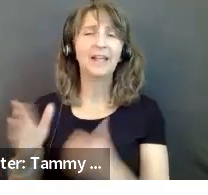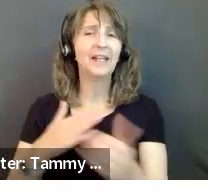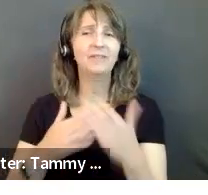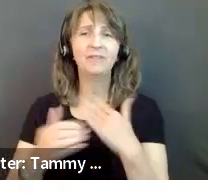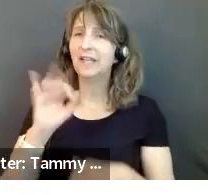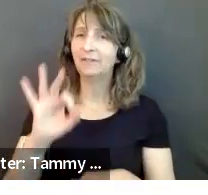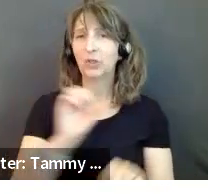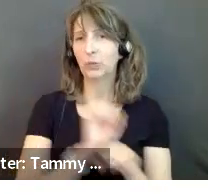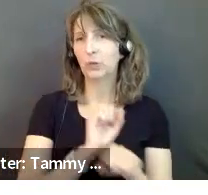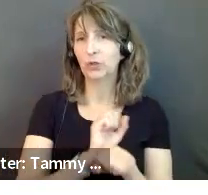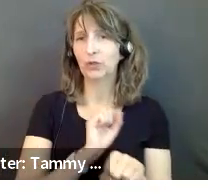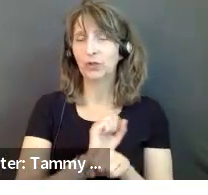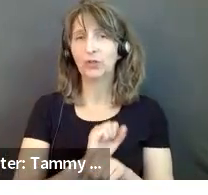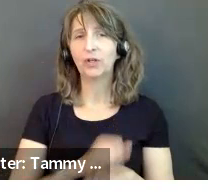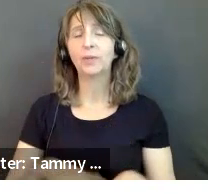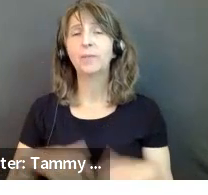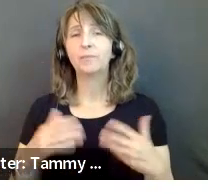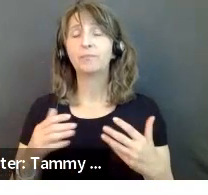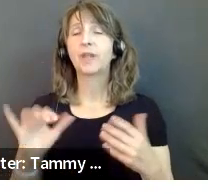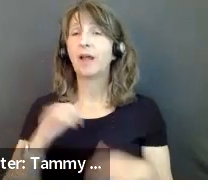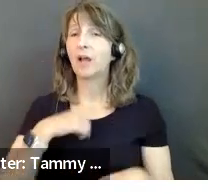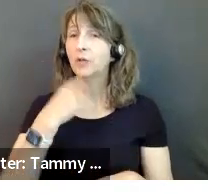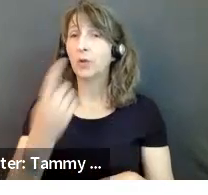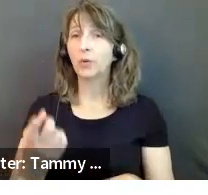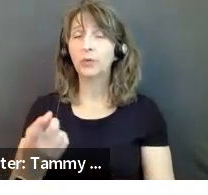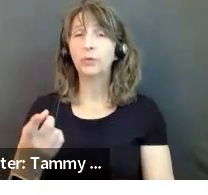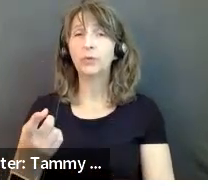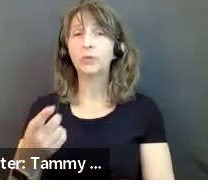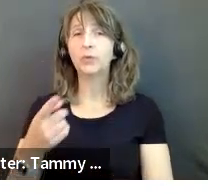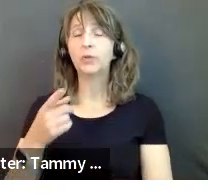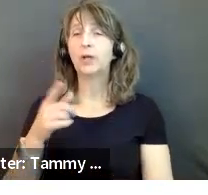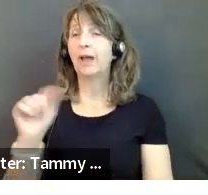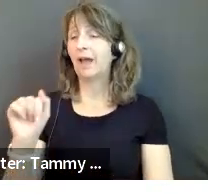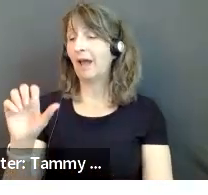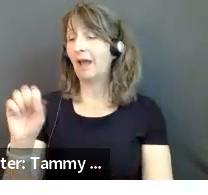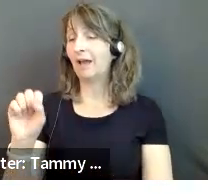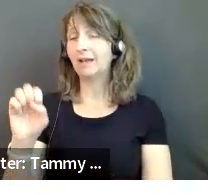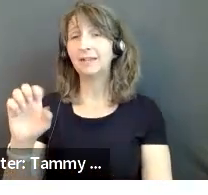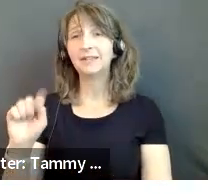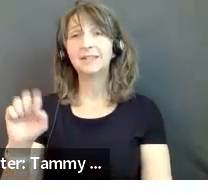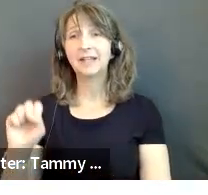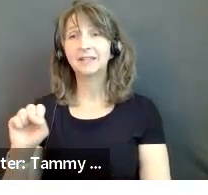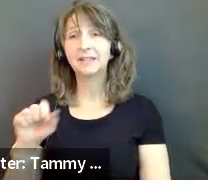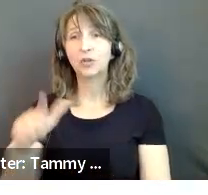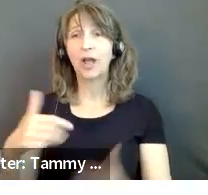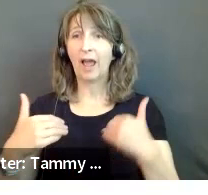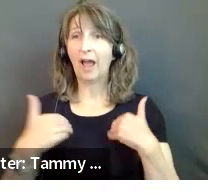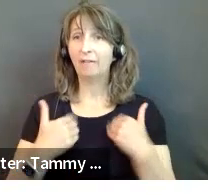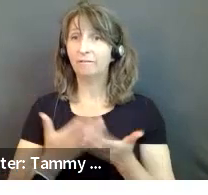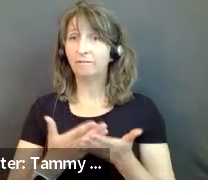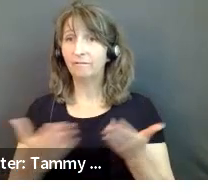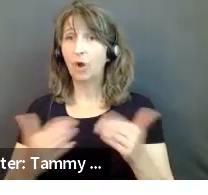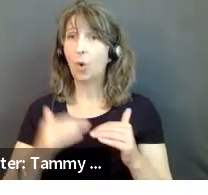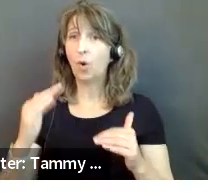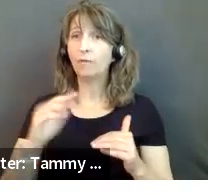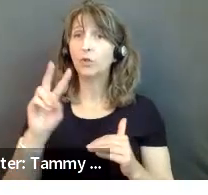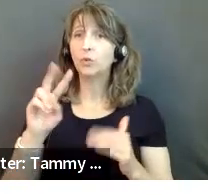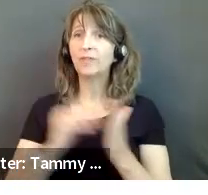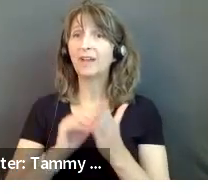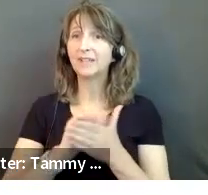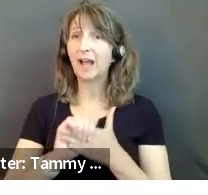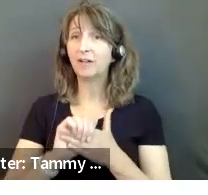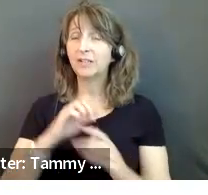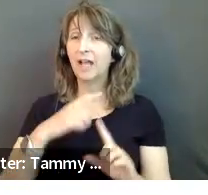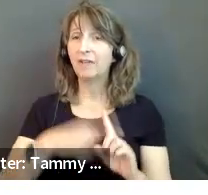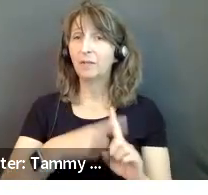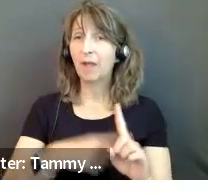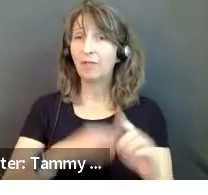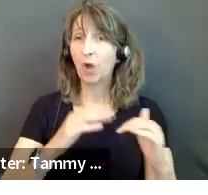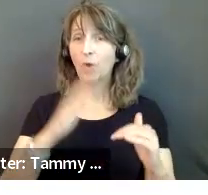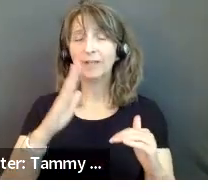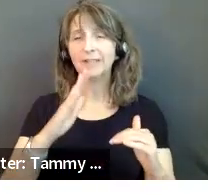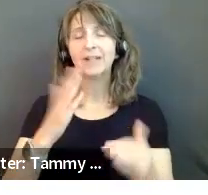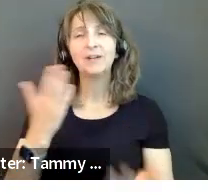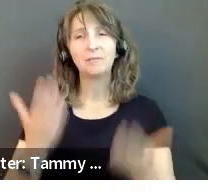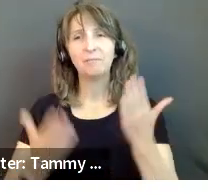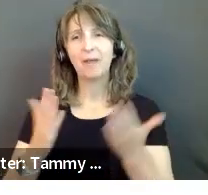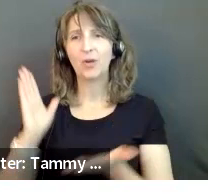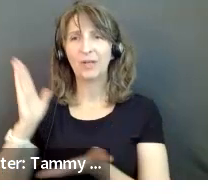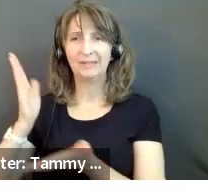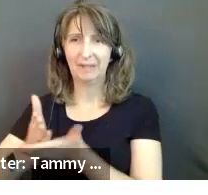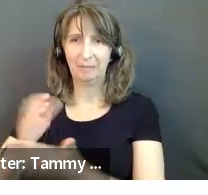As did earlier. Assets cannot exceed $2,000 at any given month. Or that could. Cost them their eligibility for SSI and or Medicaid.